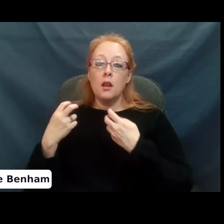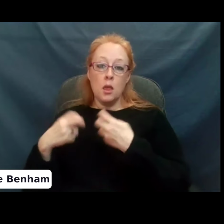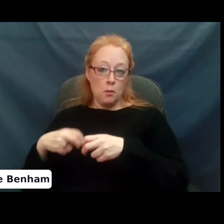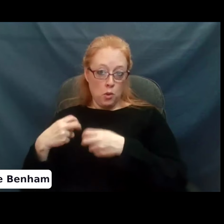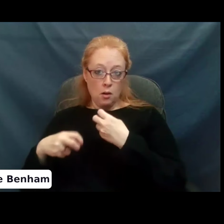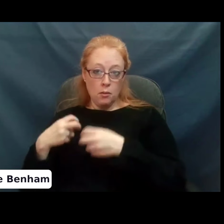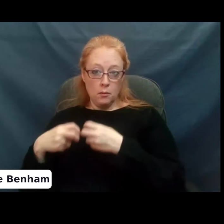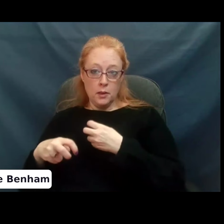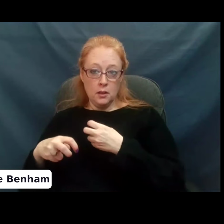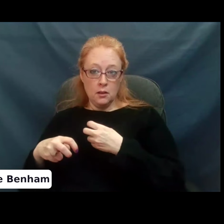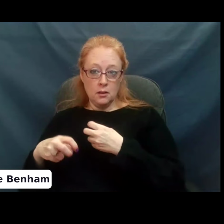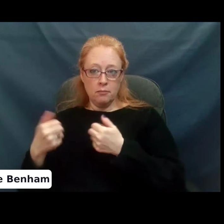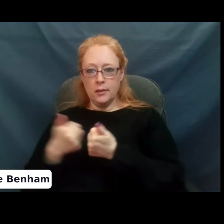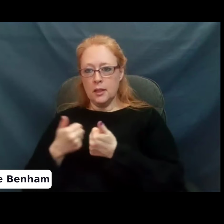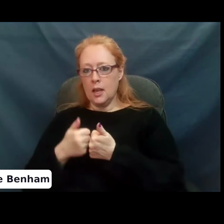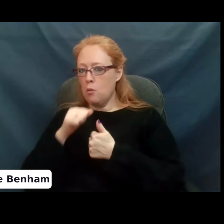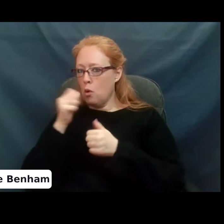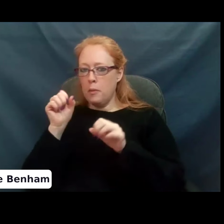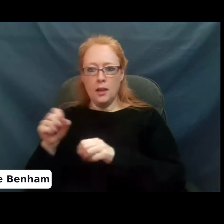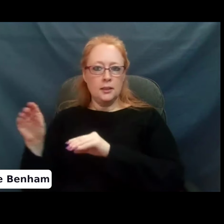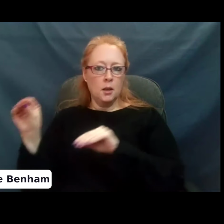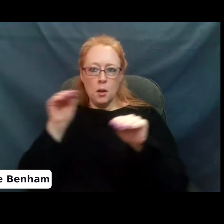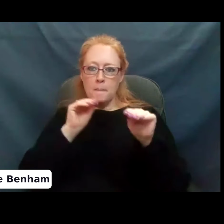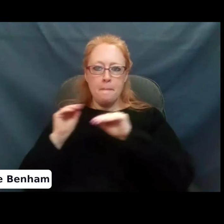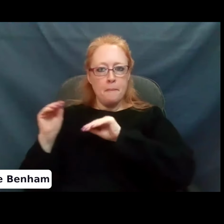I think it would be more fun to create tactile tokens.